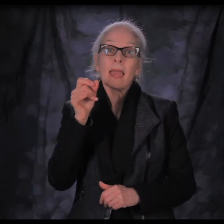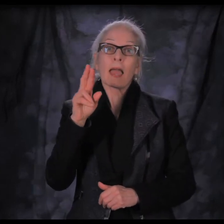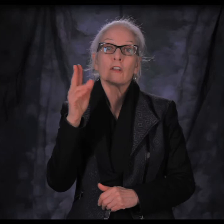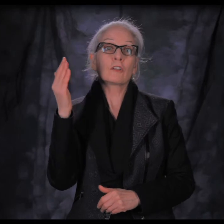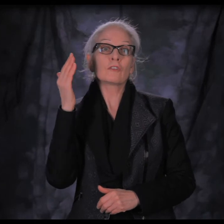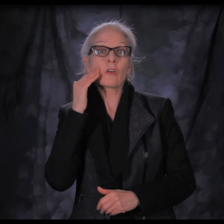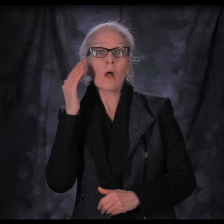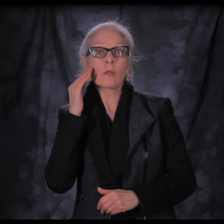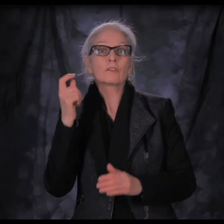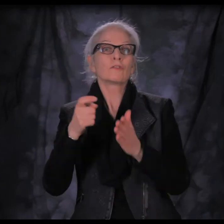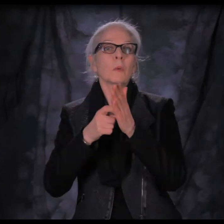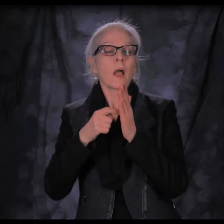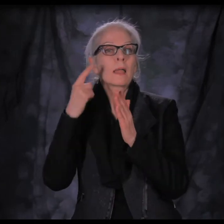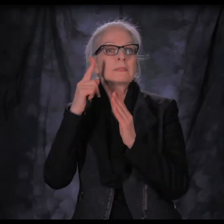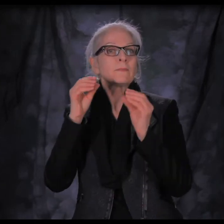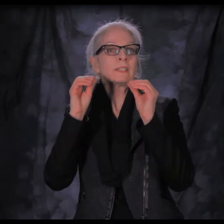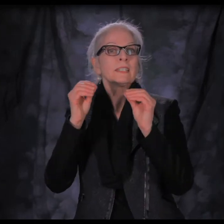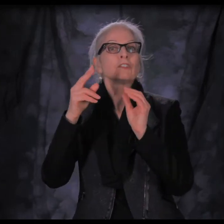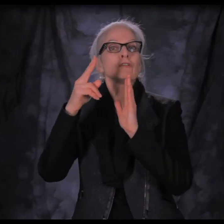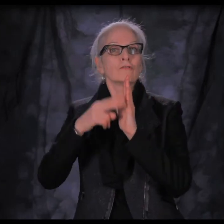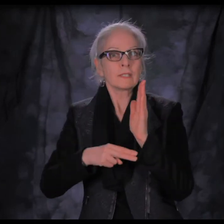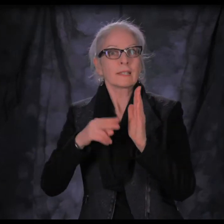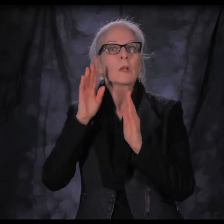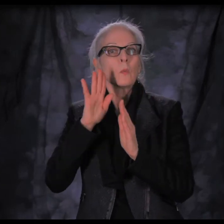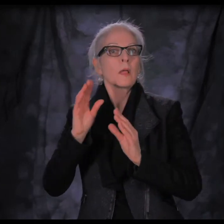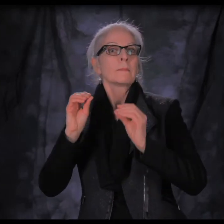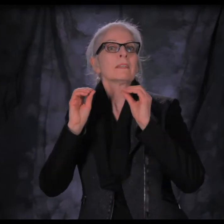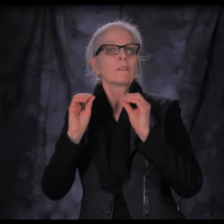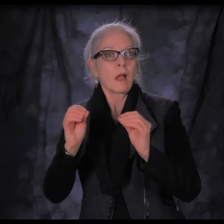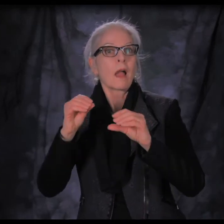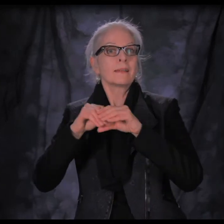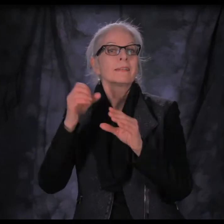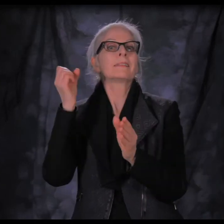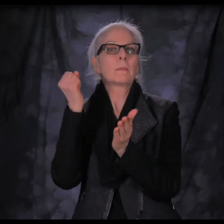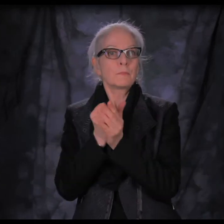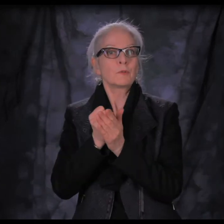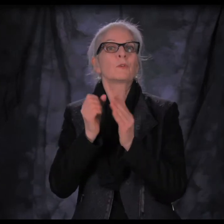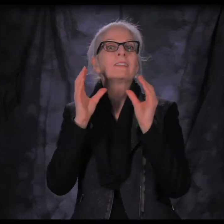Subject matter knowledge requirements for reading will be addressed in the approved teacher preparation programs